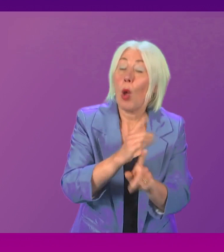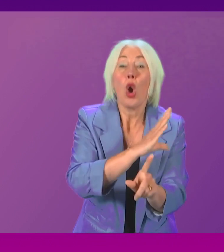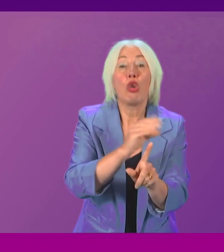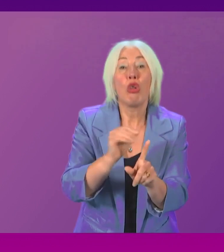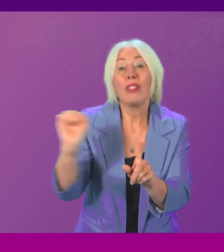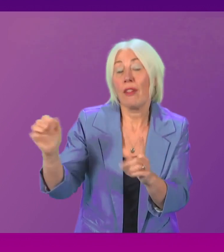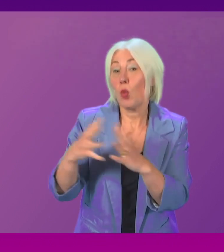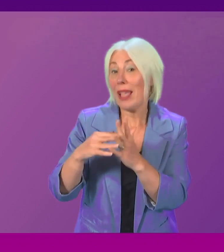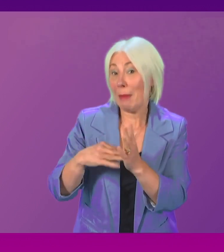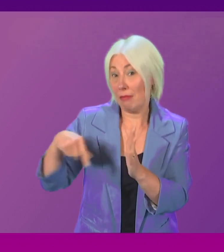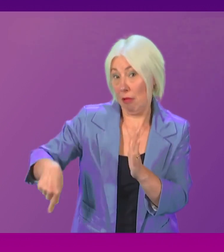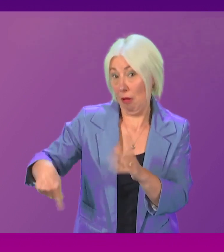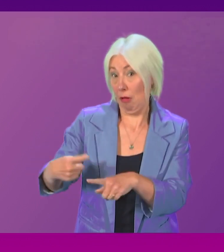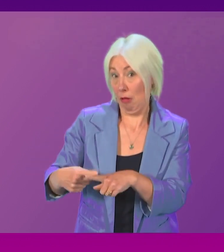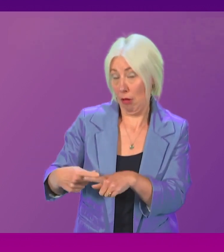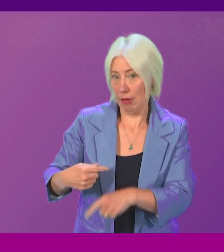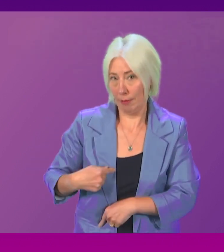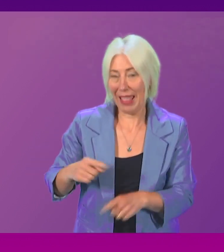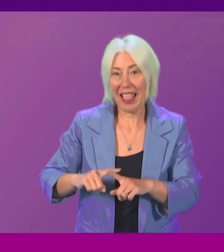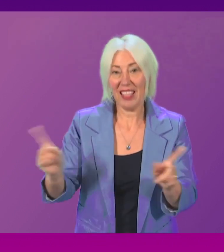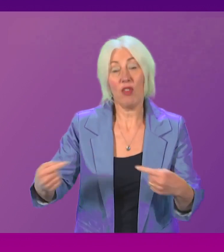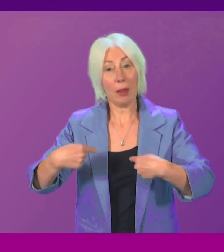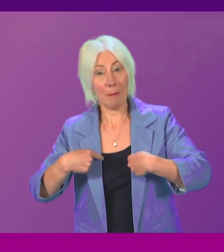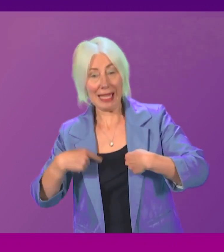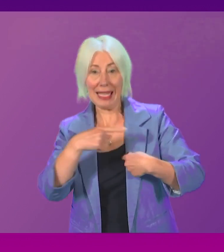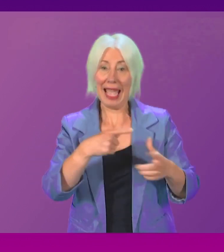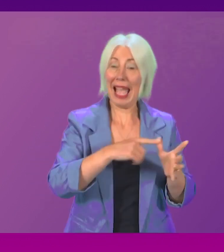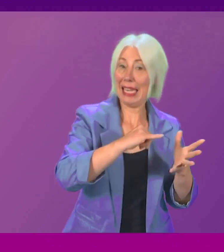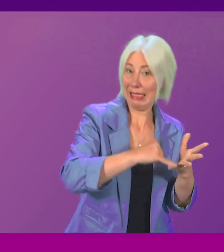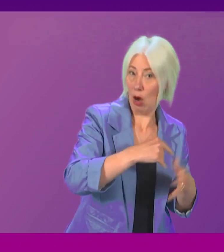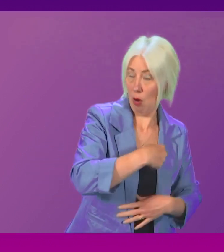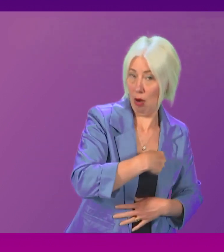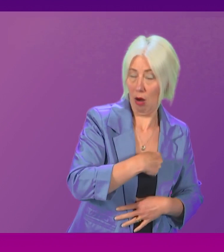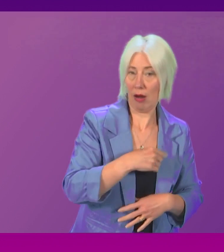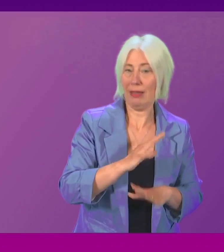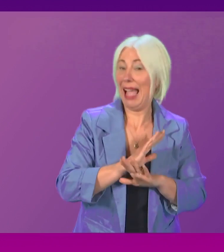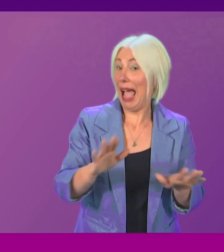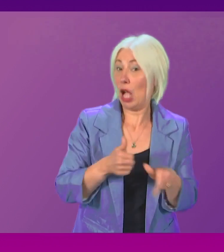One of the differences between me and Anas Sarwar is that I do not support Tory government